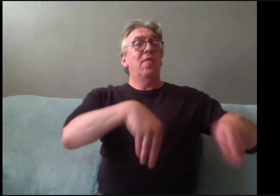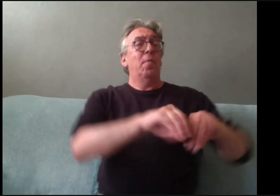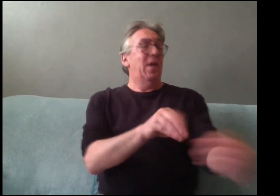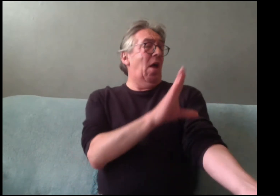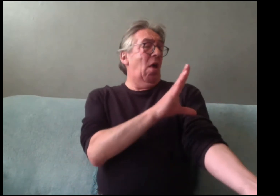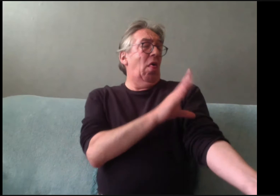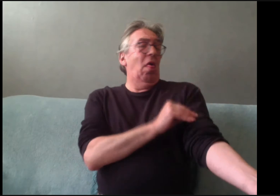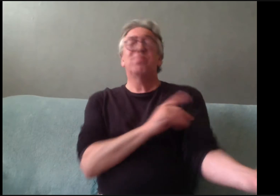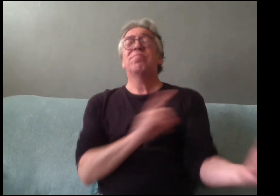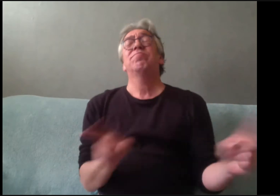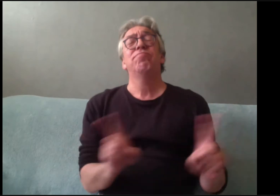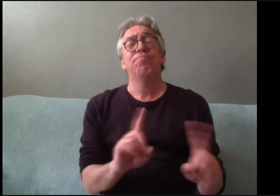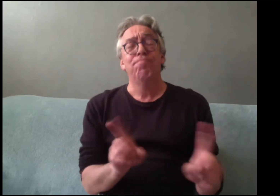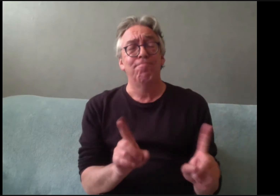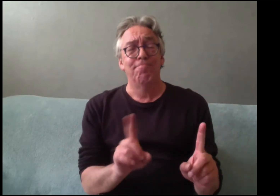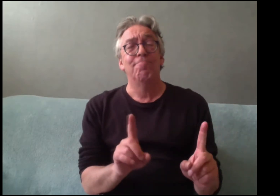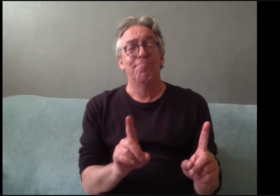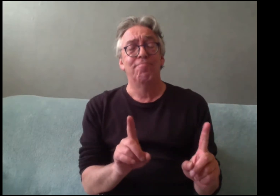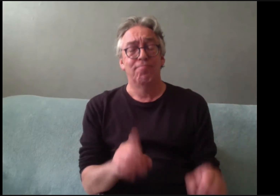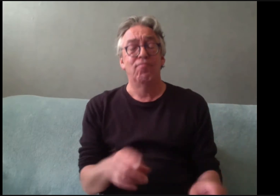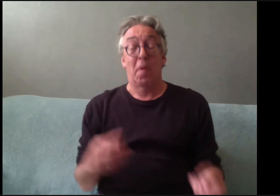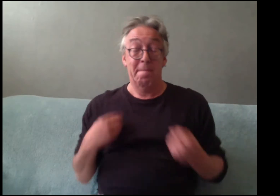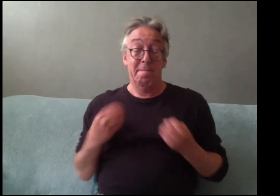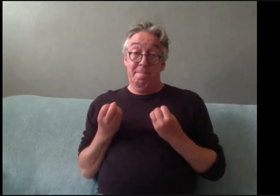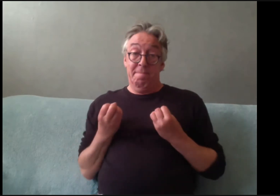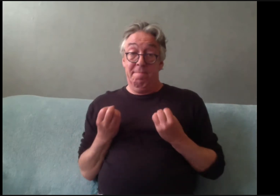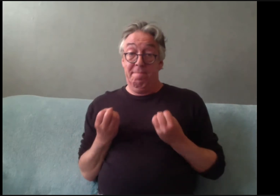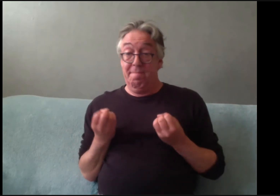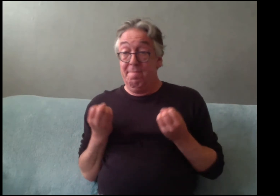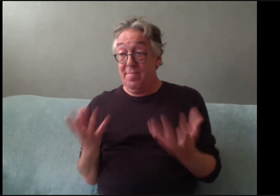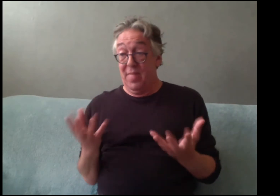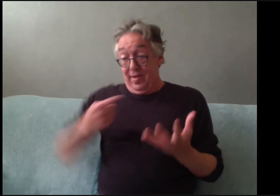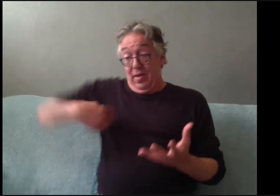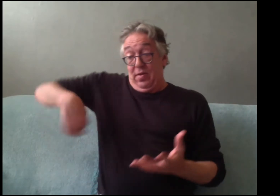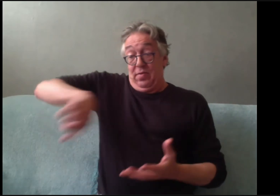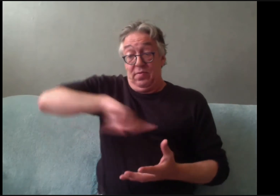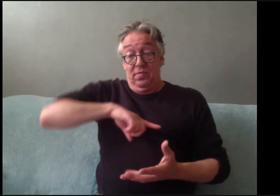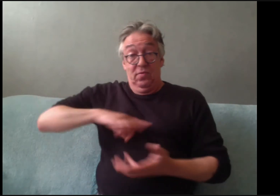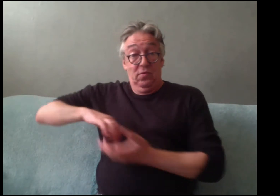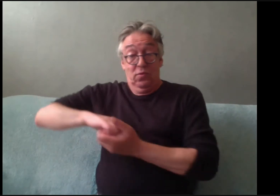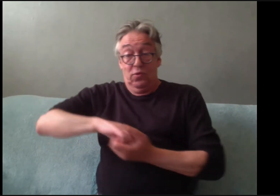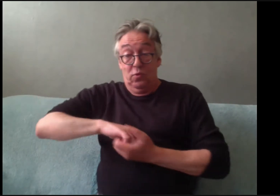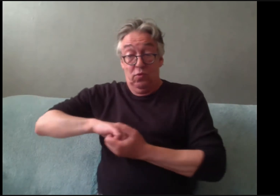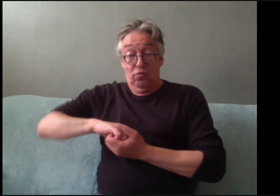Several associations have thus created a their services